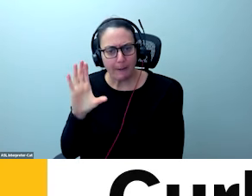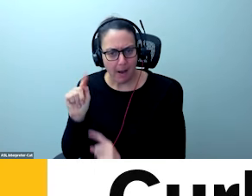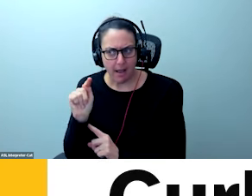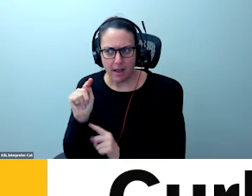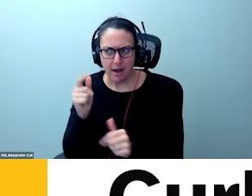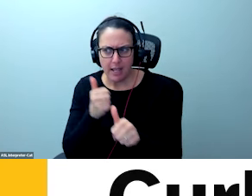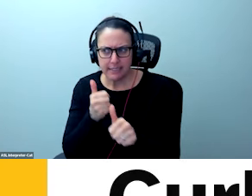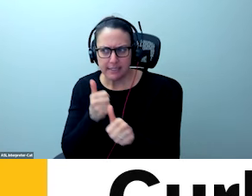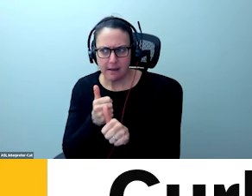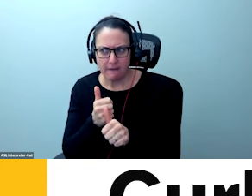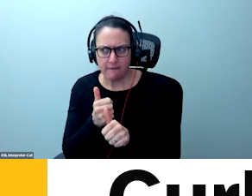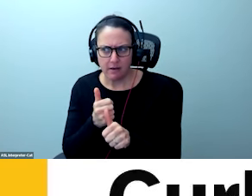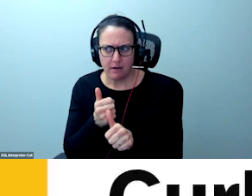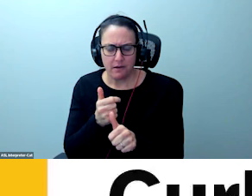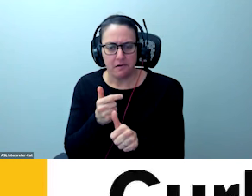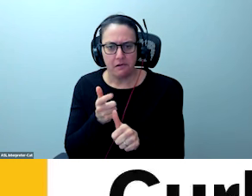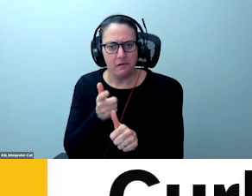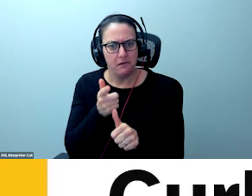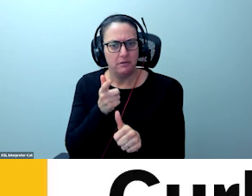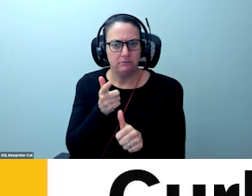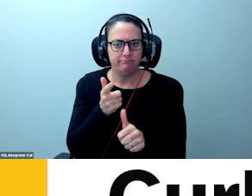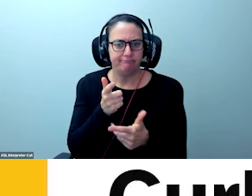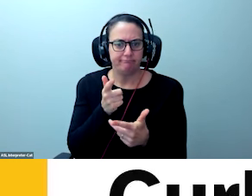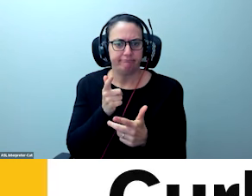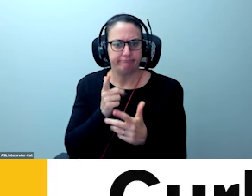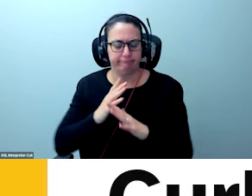that has invaded every part of our society.